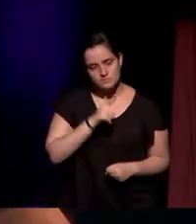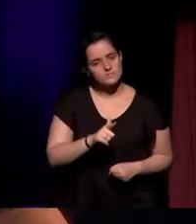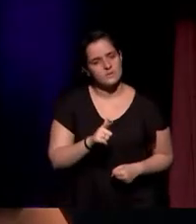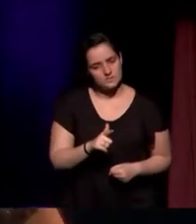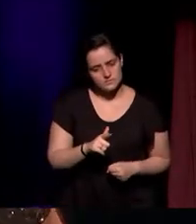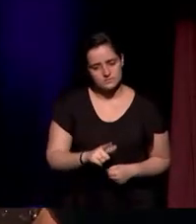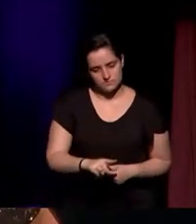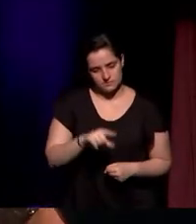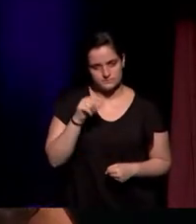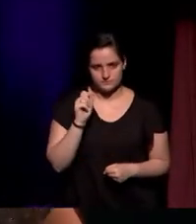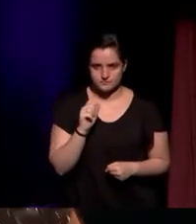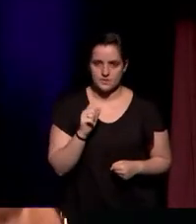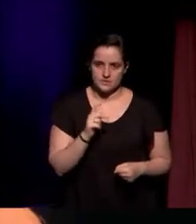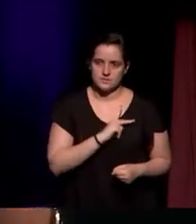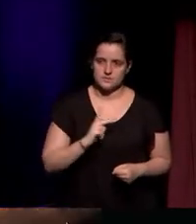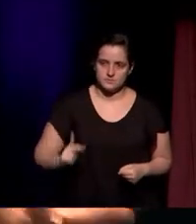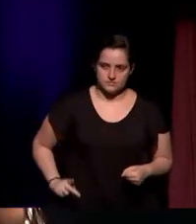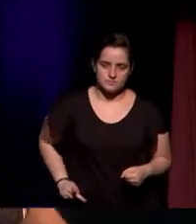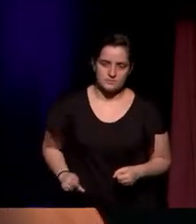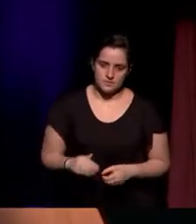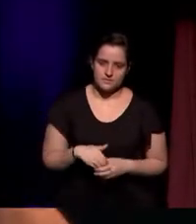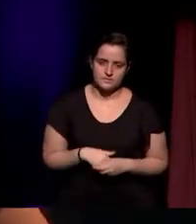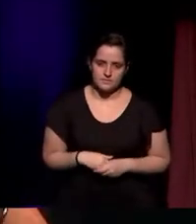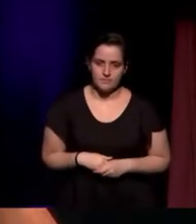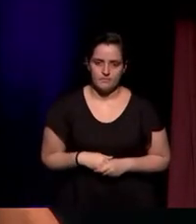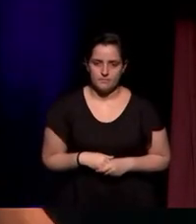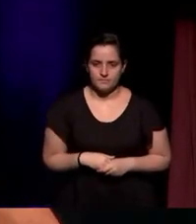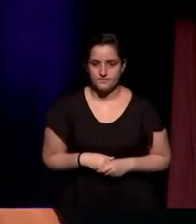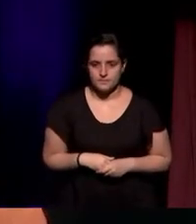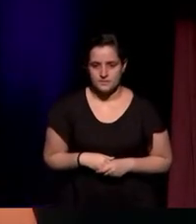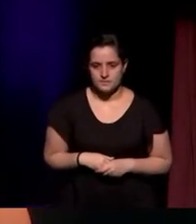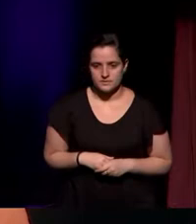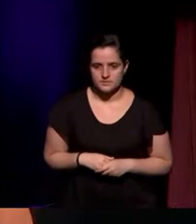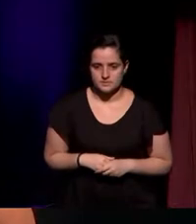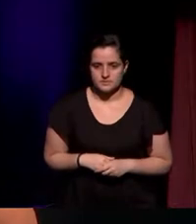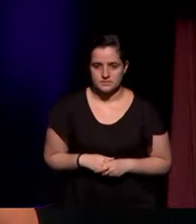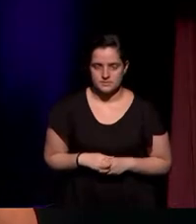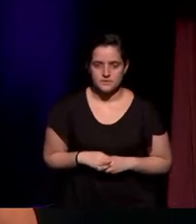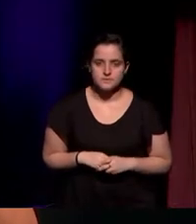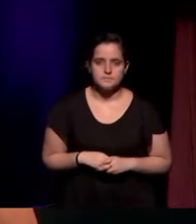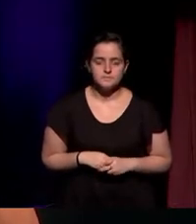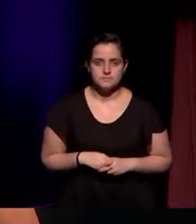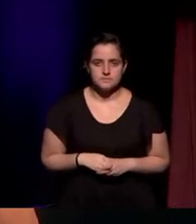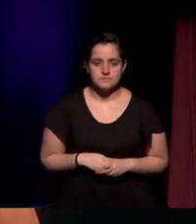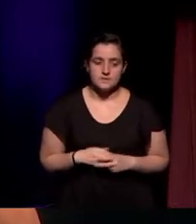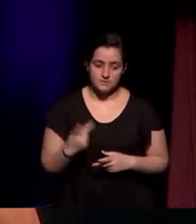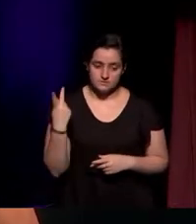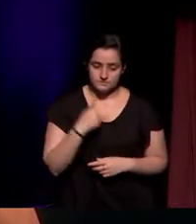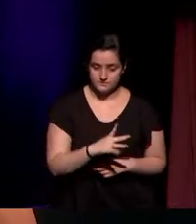was elected Michel Aoun, General Michel Aoun, and his daughter Claudine Aoun